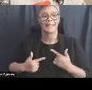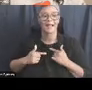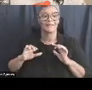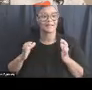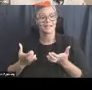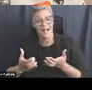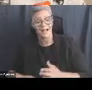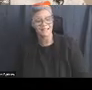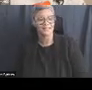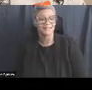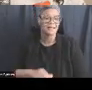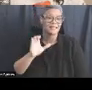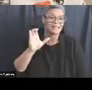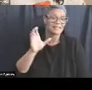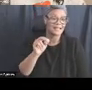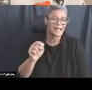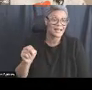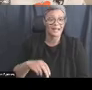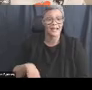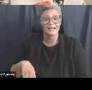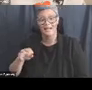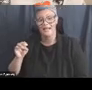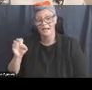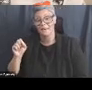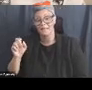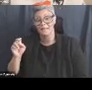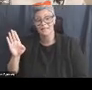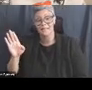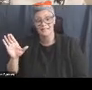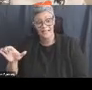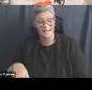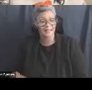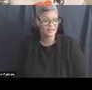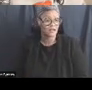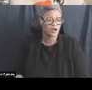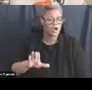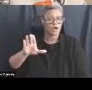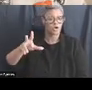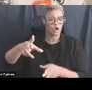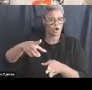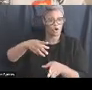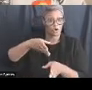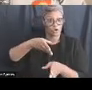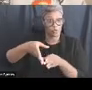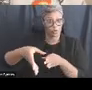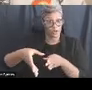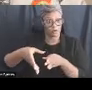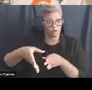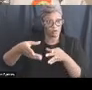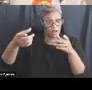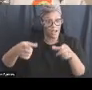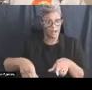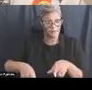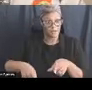shaped by the year 2014 when her two oldest sons, three and four years old at the time,